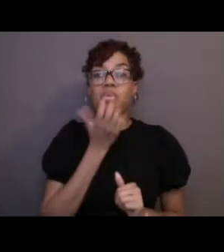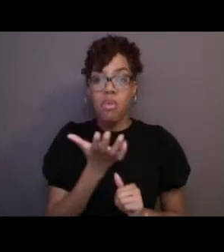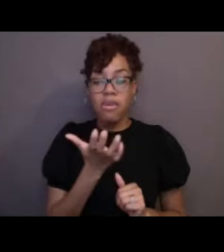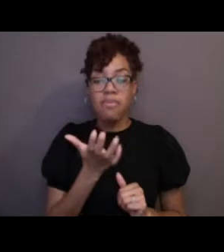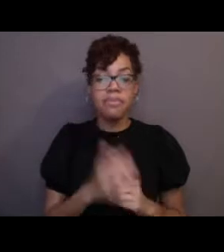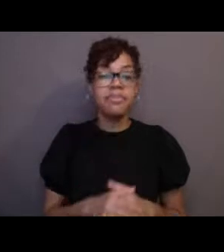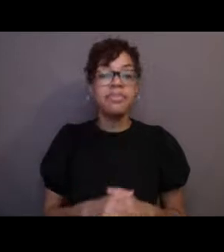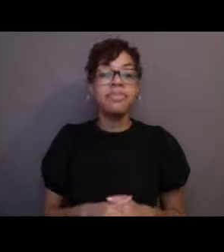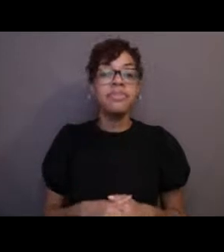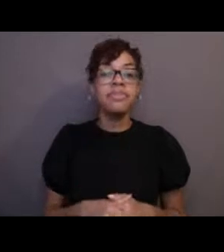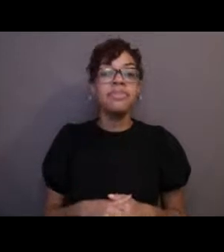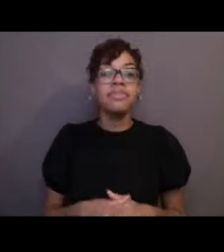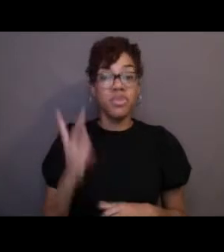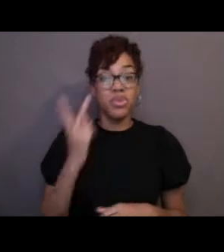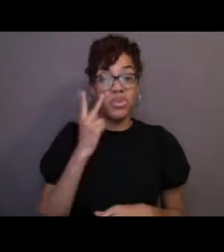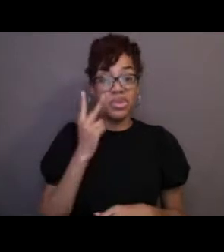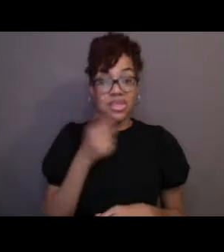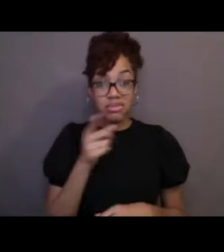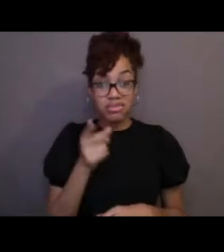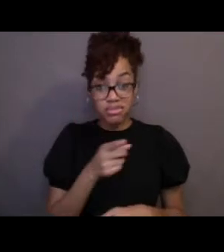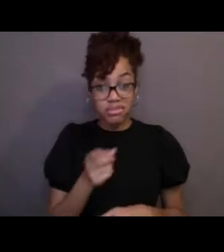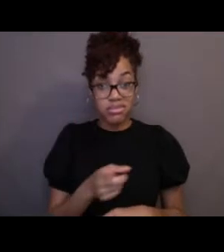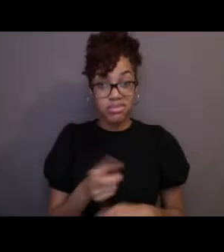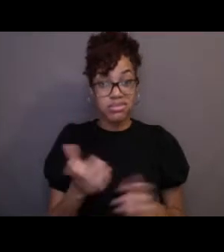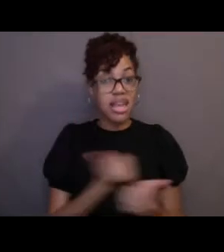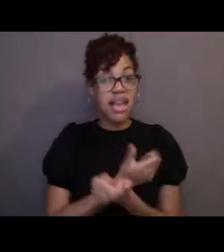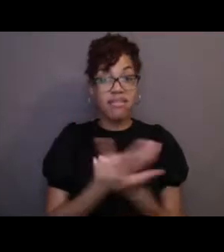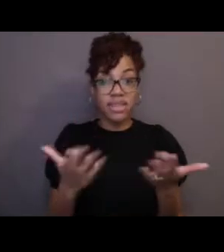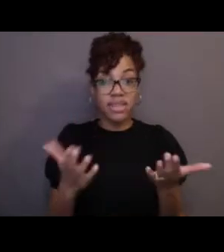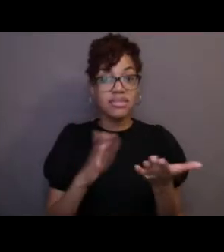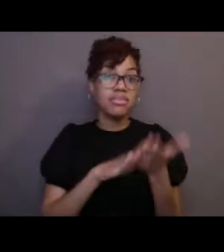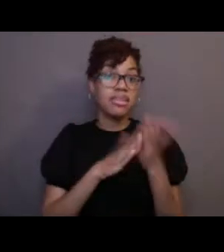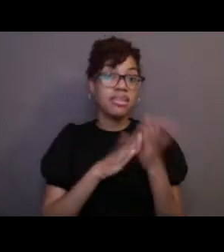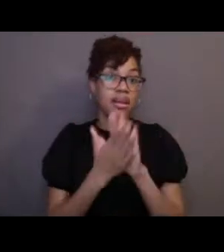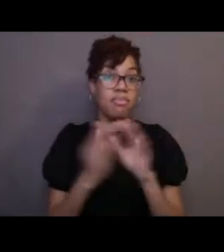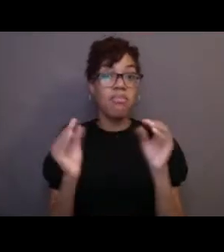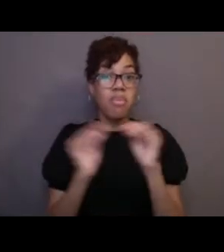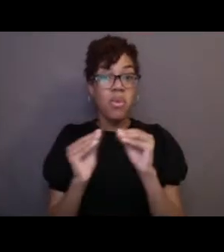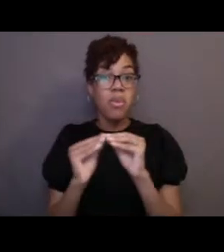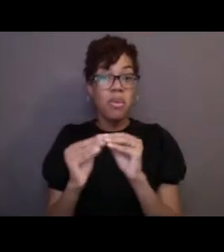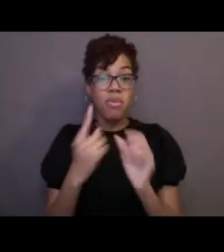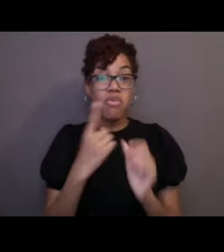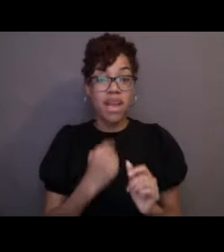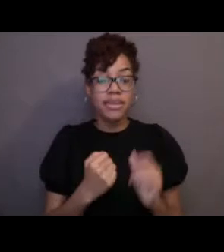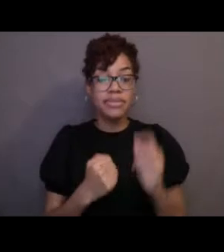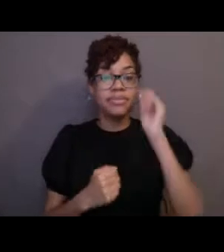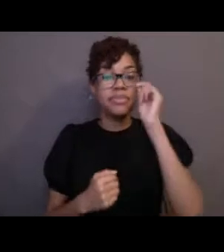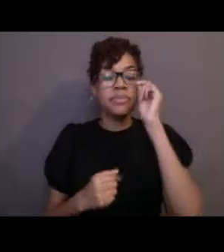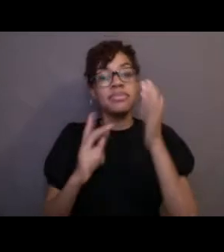going through the set of years and decades there, everything's kind of getting a little redder. So if things keep getting warm,